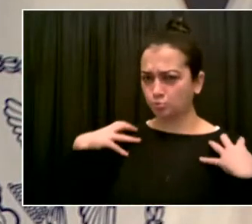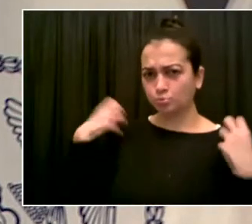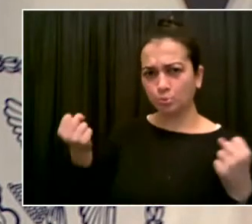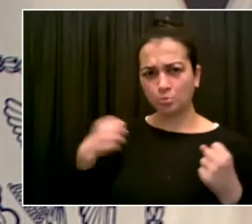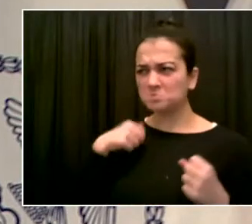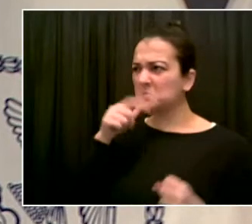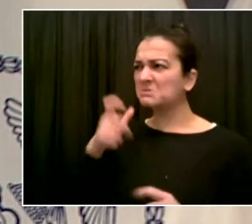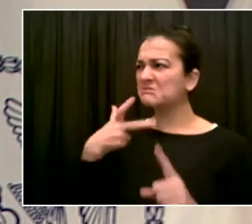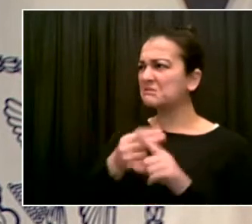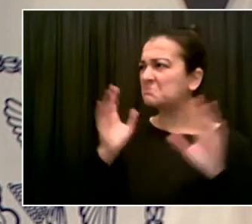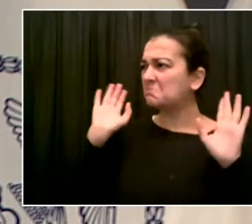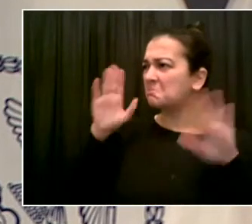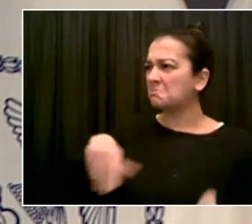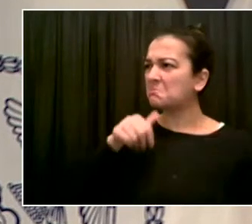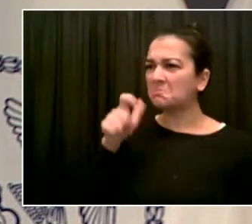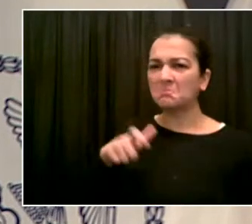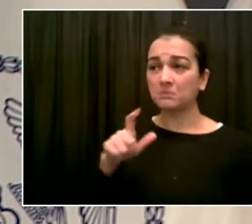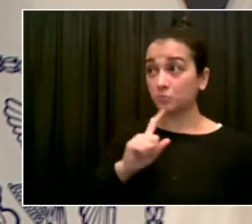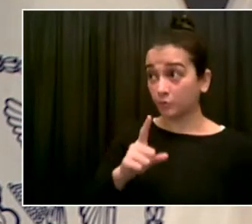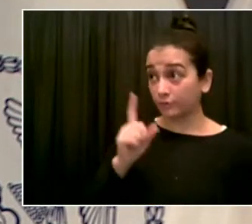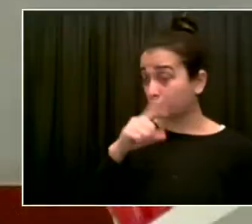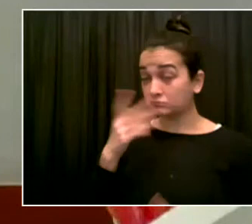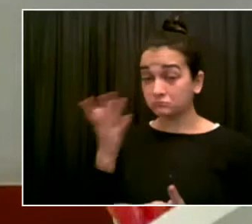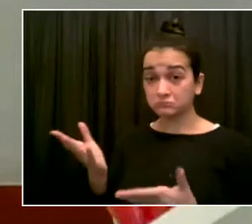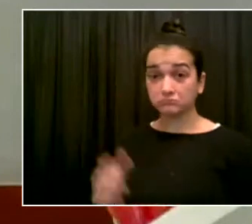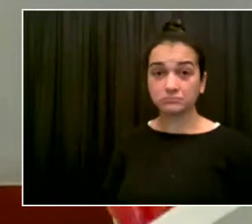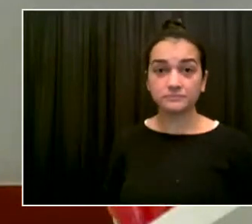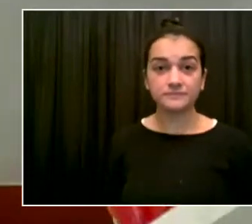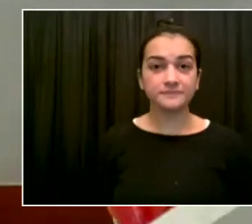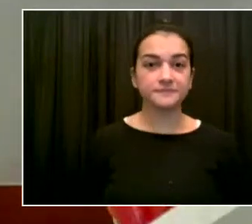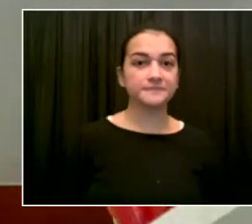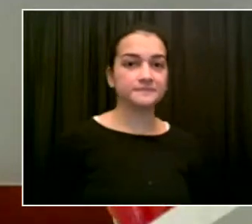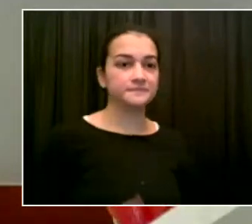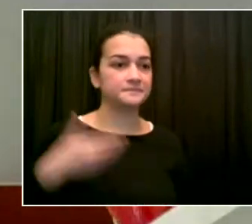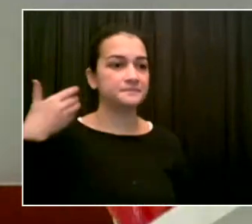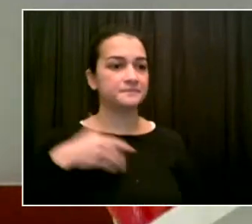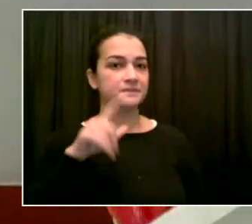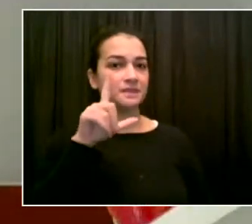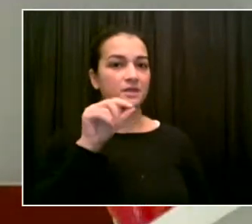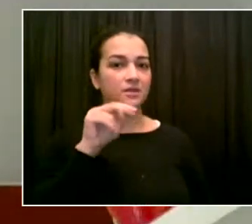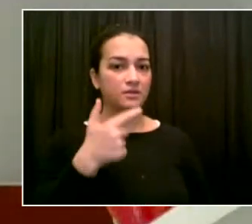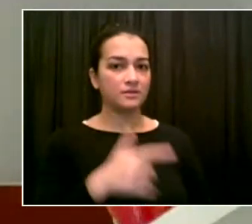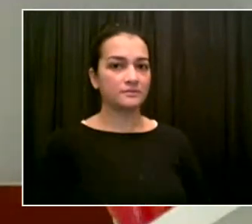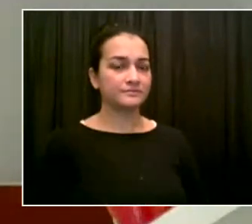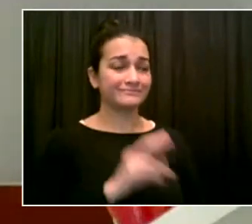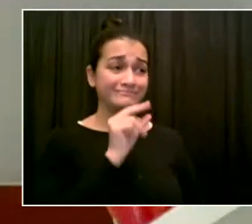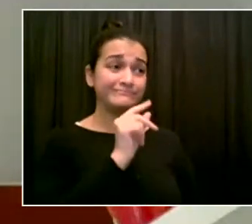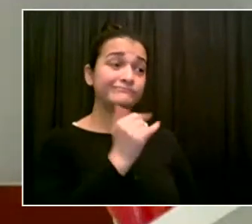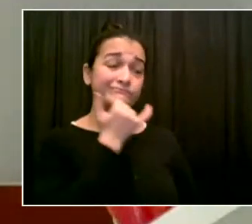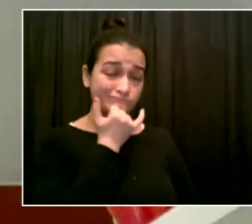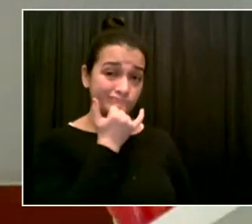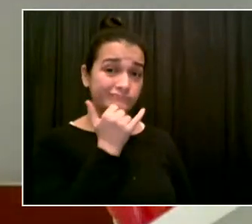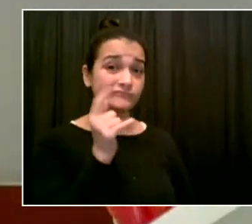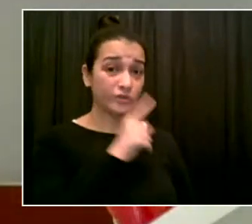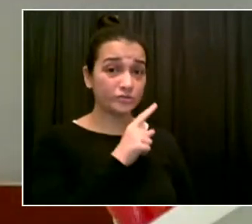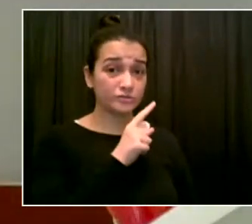DON'T NEED THE VACCINE. TRUE OR FALSE?